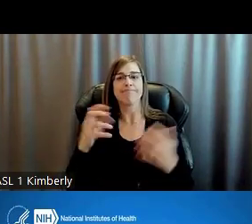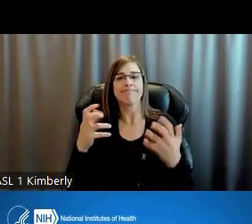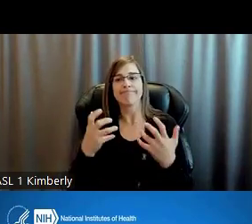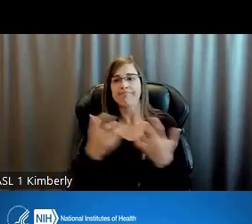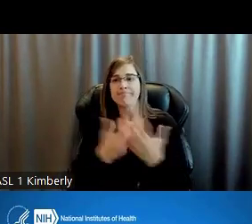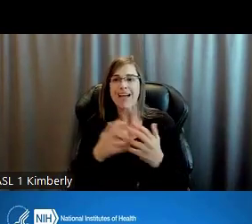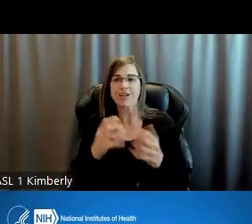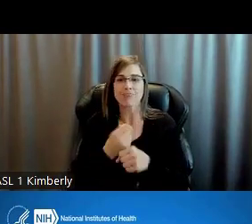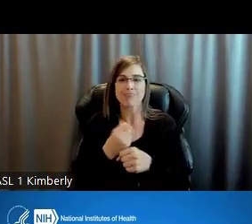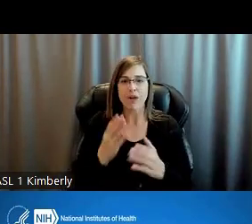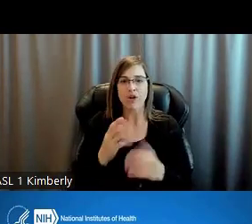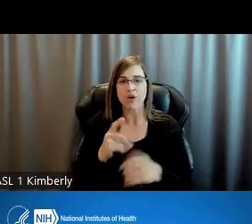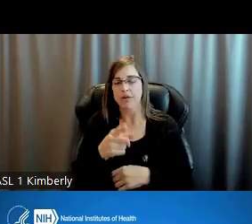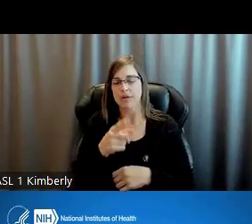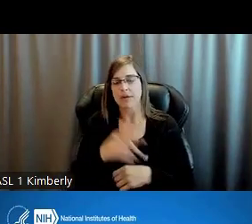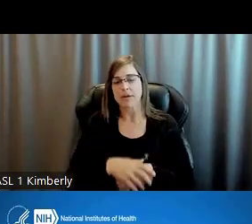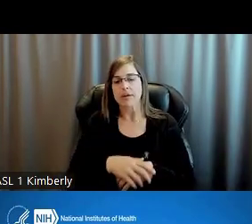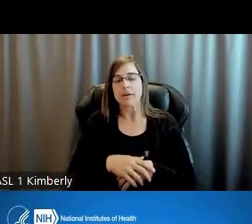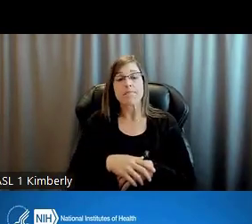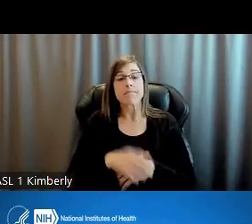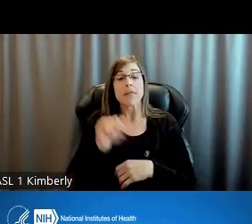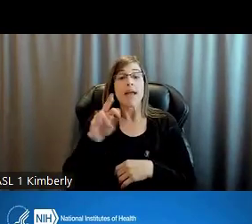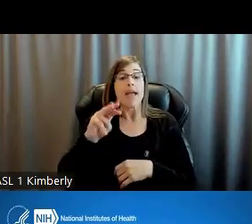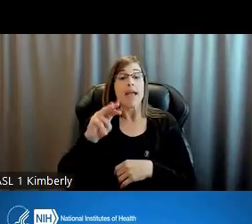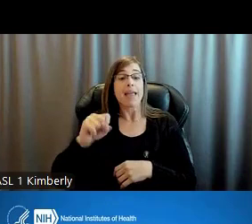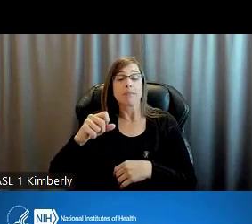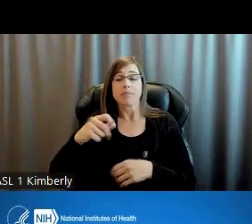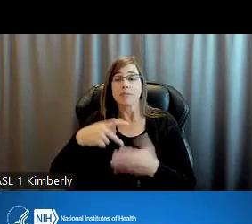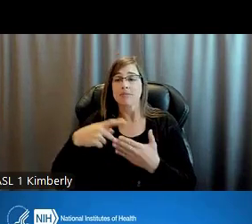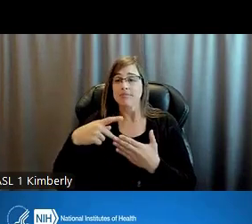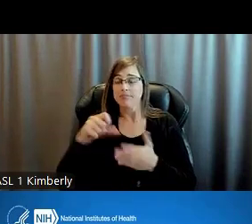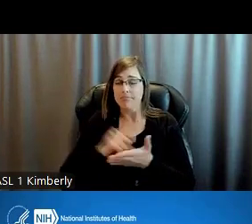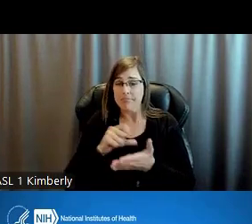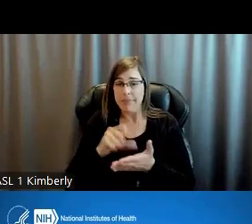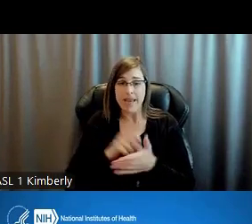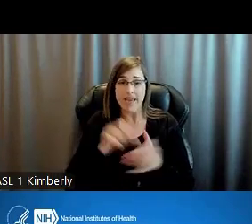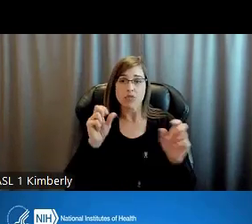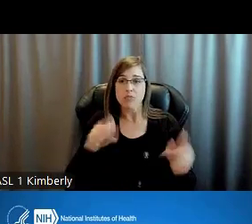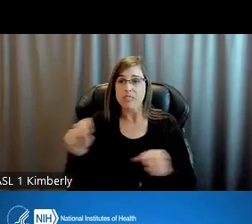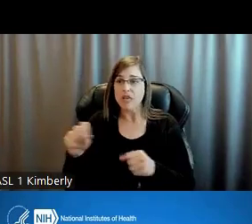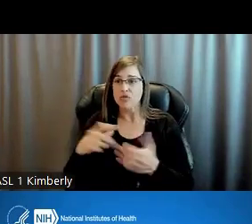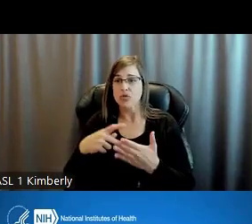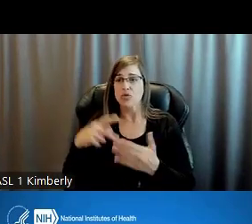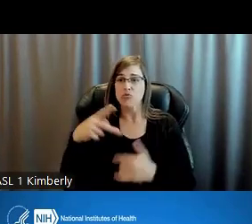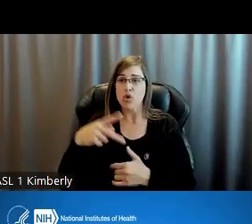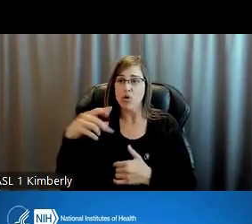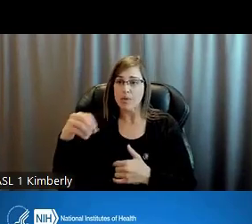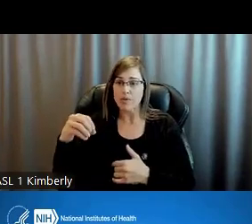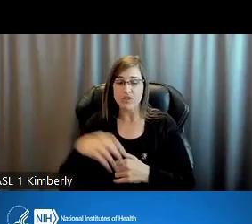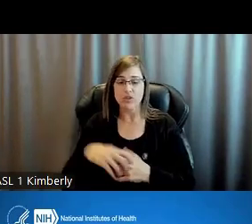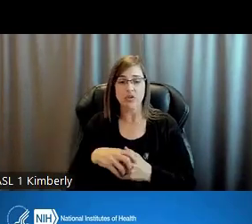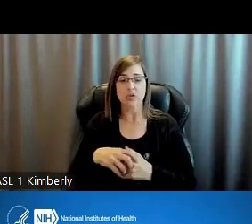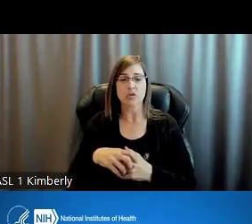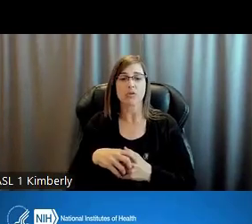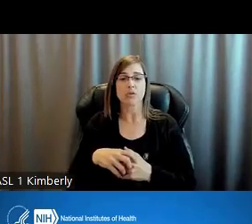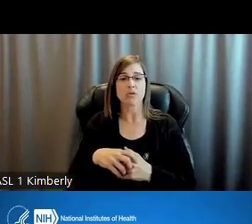and your research topic and gives you potential, again, the word being potential, program officials, institutes and centers and review panels